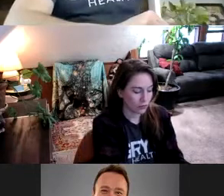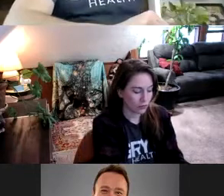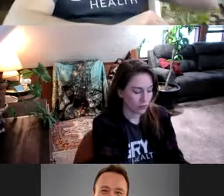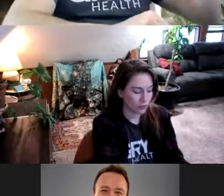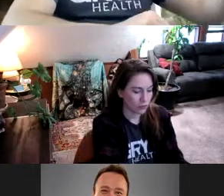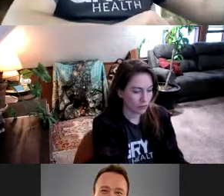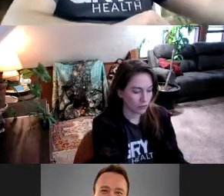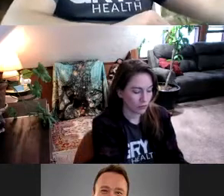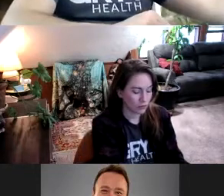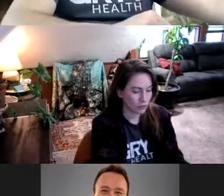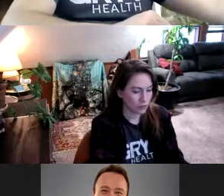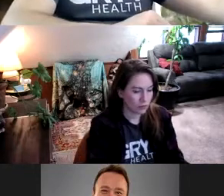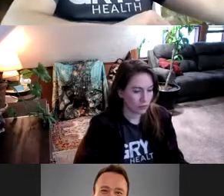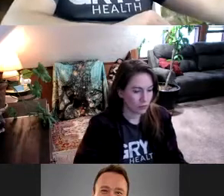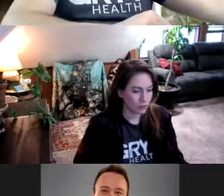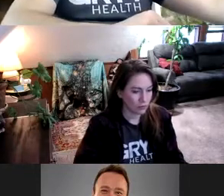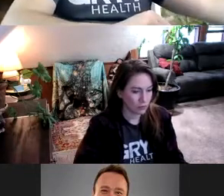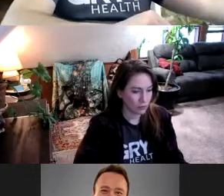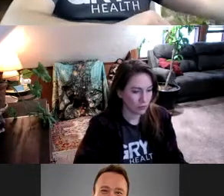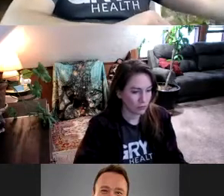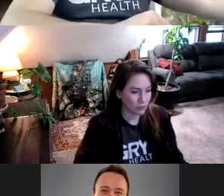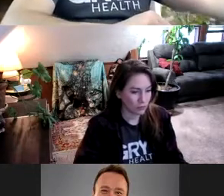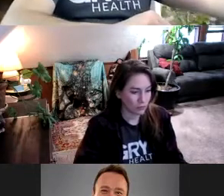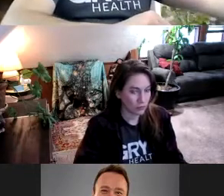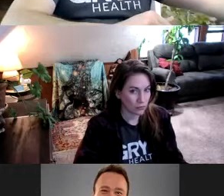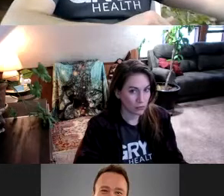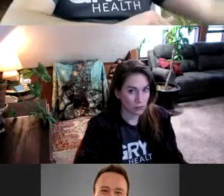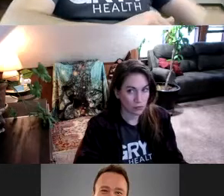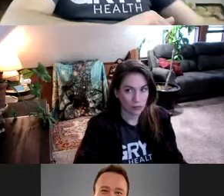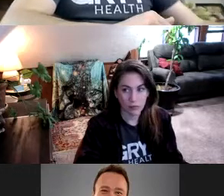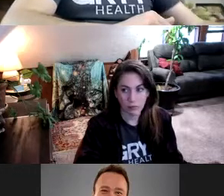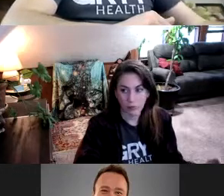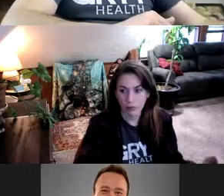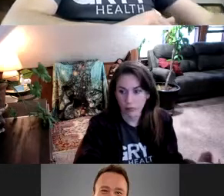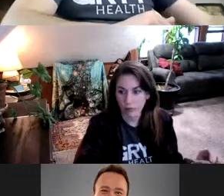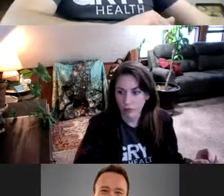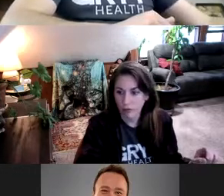at the barrier that keeps us from being comfortable,